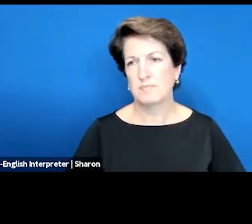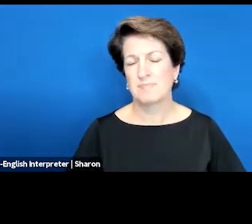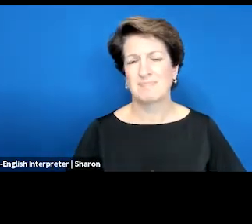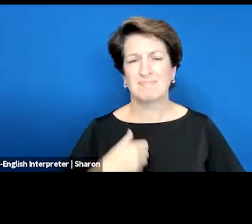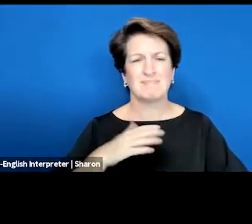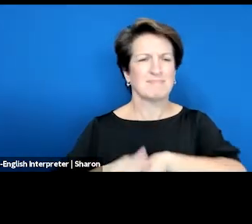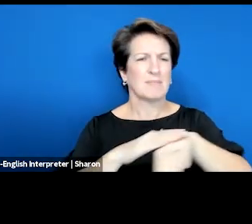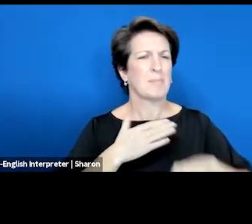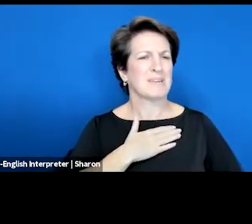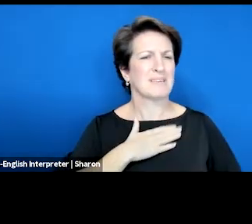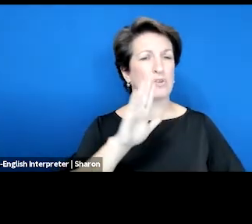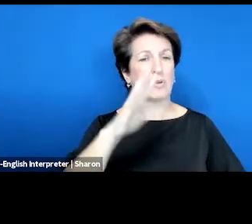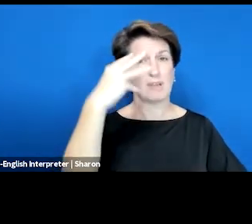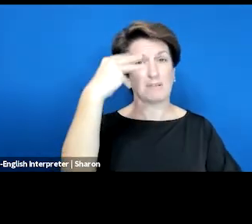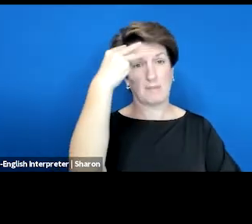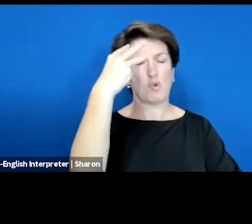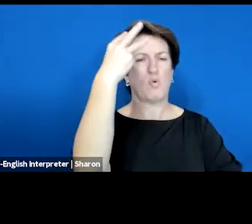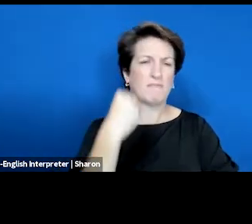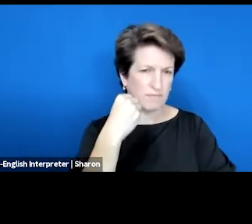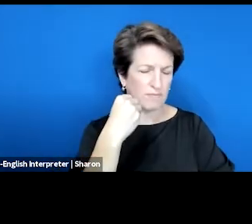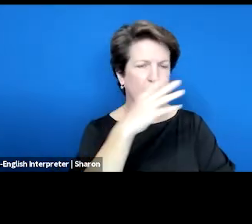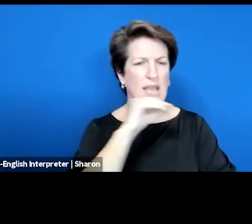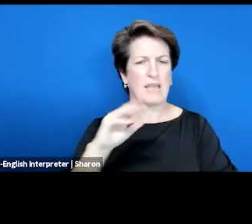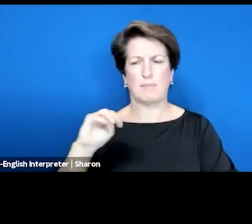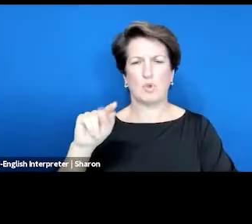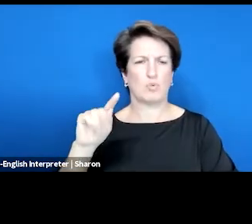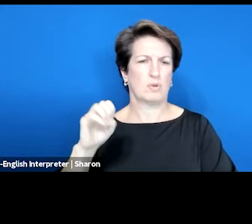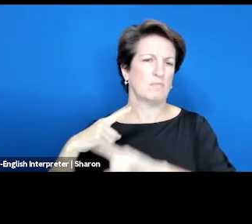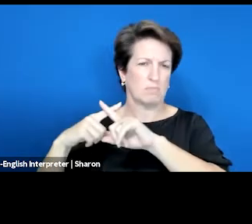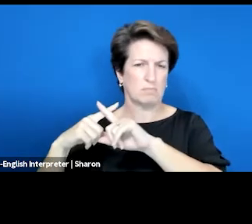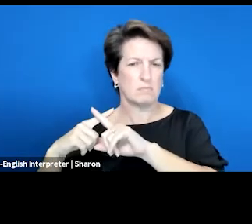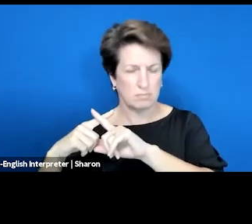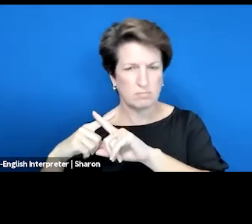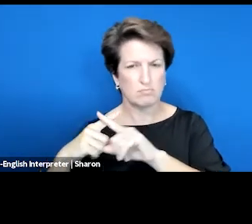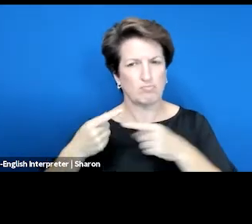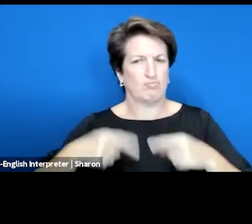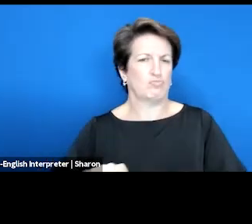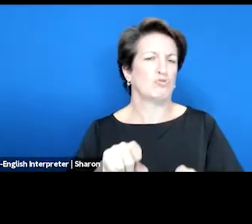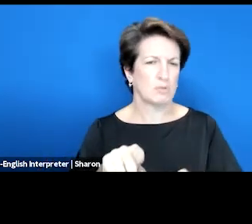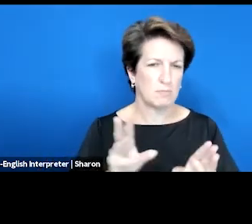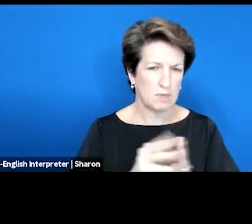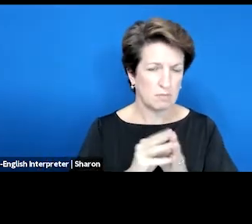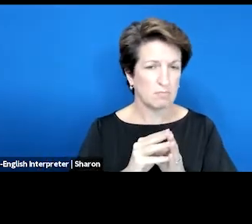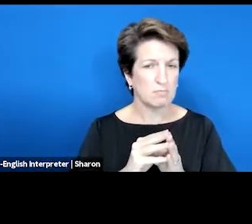cis-gendered man with a physical disability, I have short salt